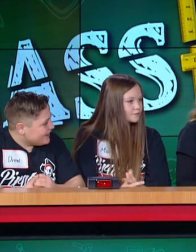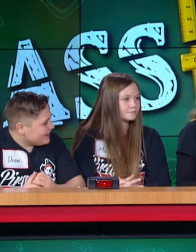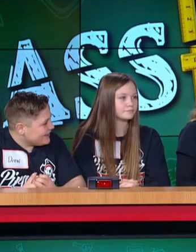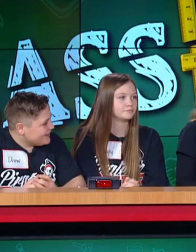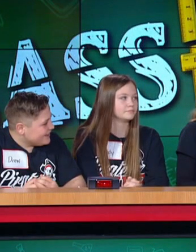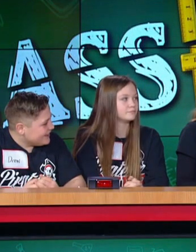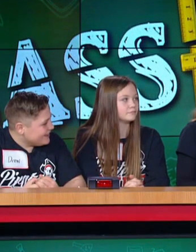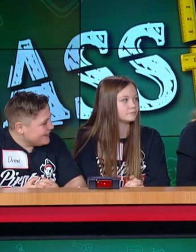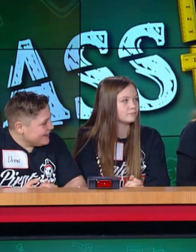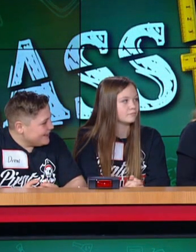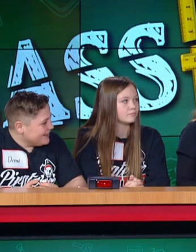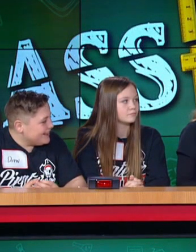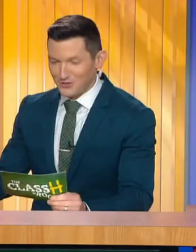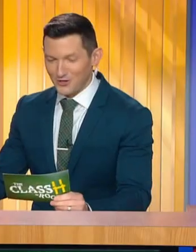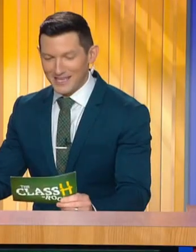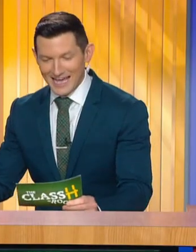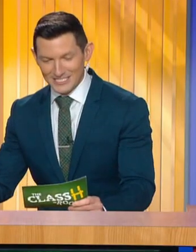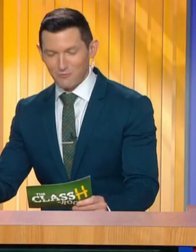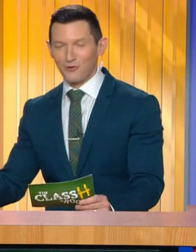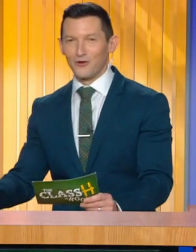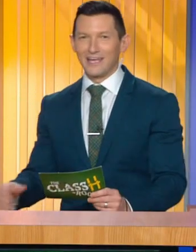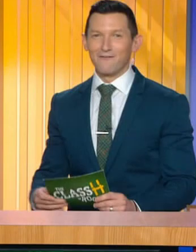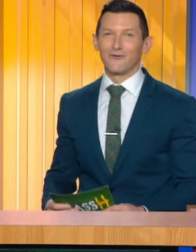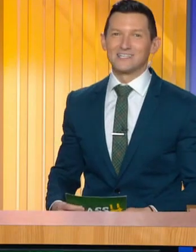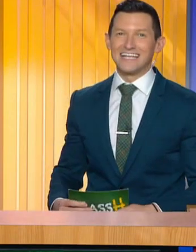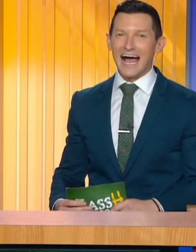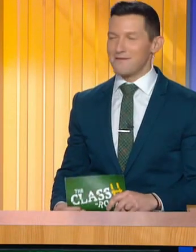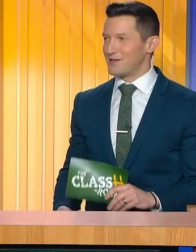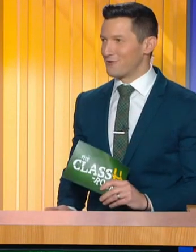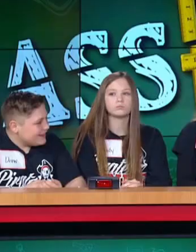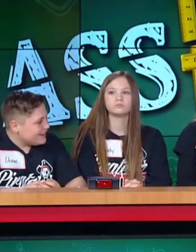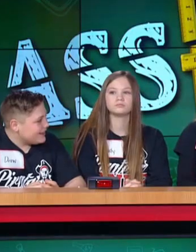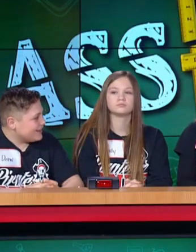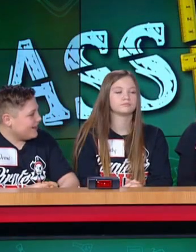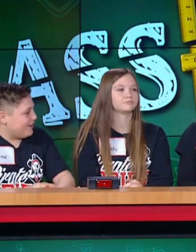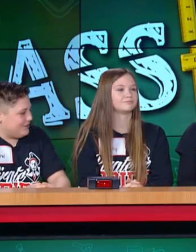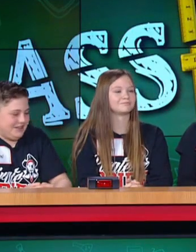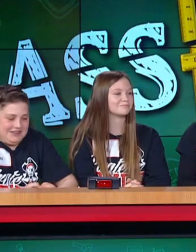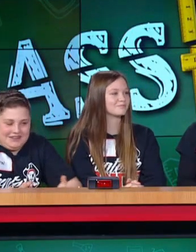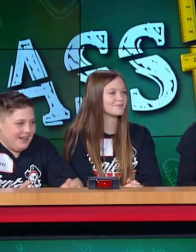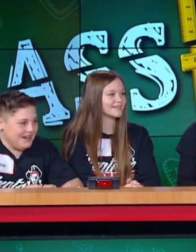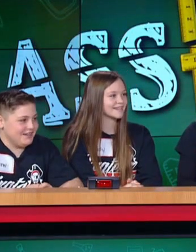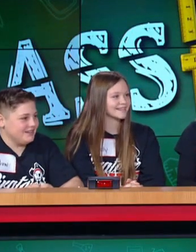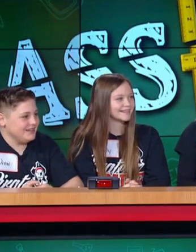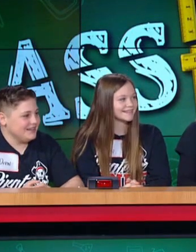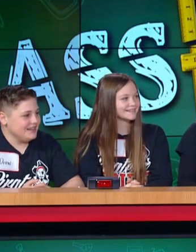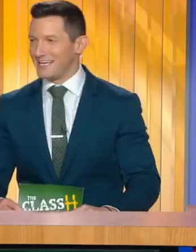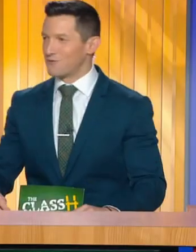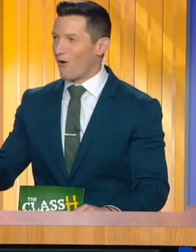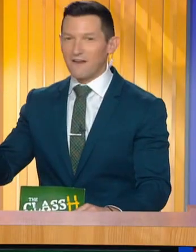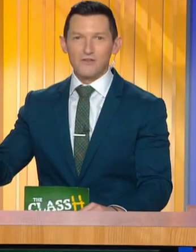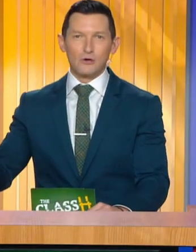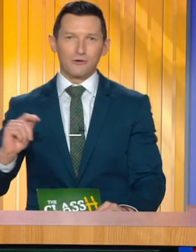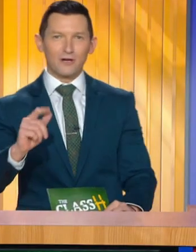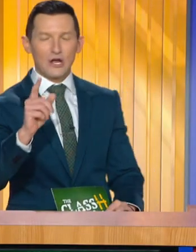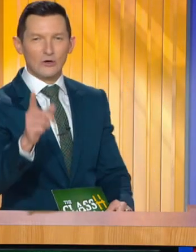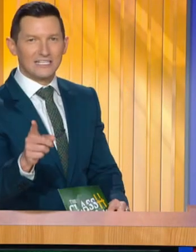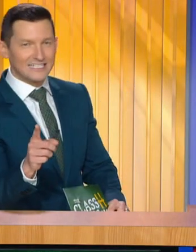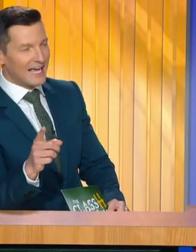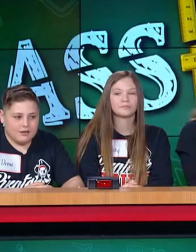SCRATCHING WHAT IS THE HARDEST MINERAL? YOU GUYS CAN TALK ABOUT IT. MINERAL? YOU GUYS CAN TALK ABOUT IT. >> GRANITE. YOU GUYS CAN TALK ABOUT IT. >> GRANITE. >> GOOD GUESS, WE'RE LOOKING FOR